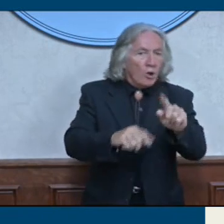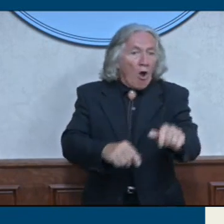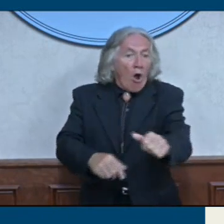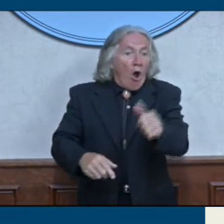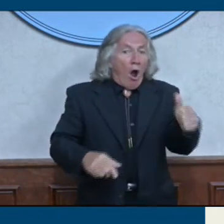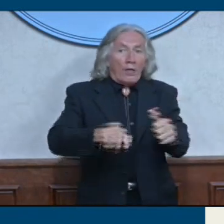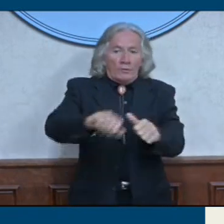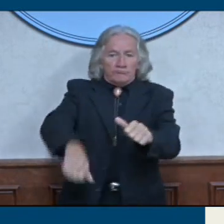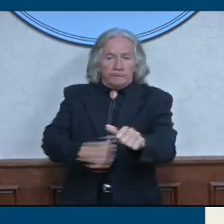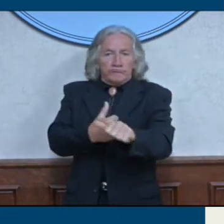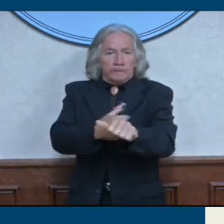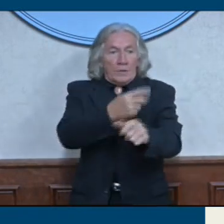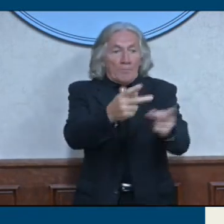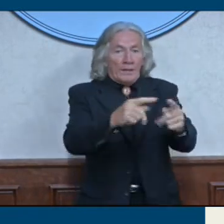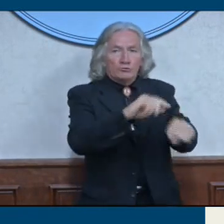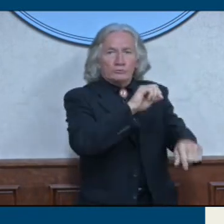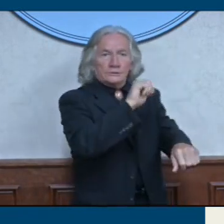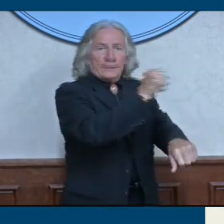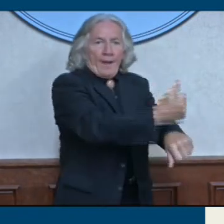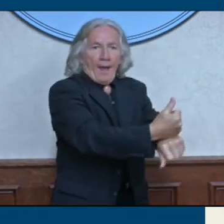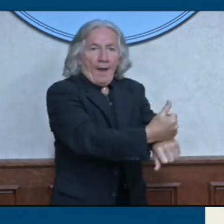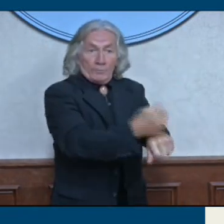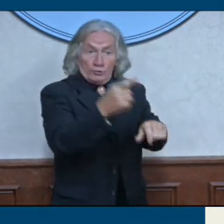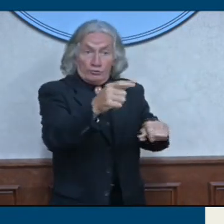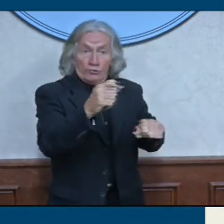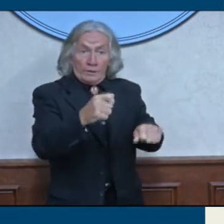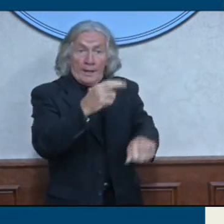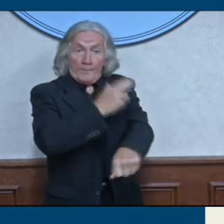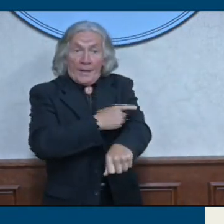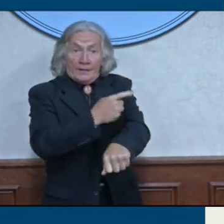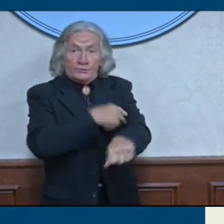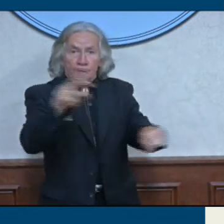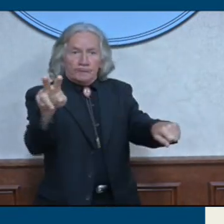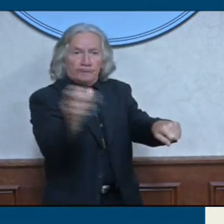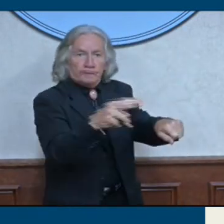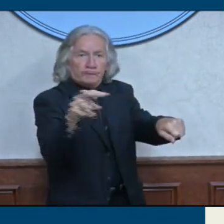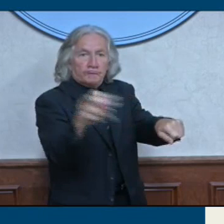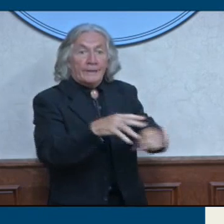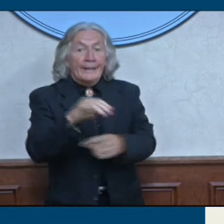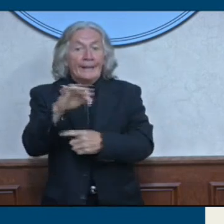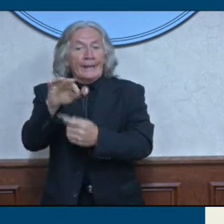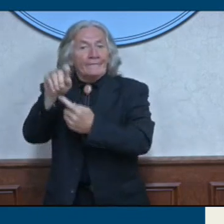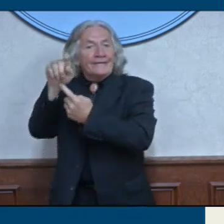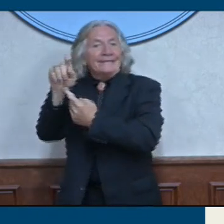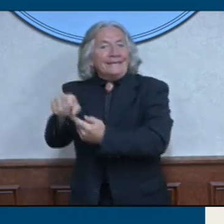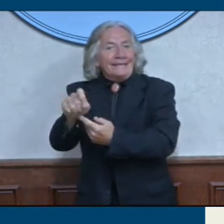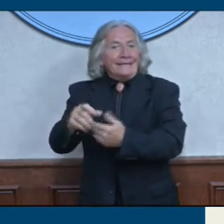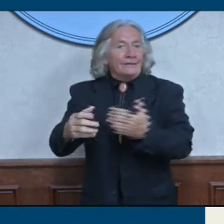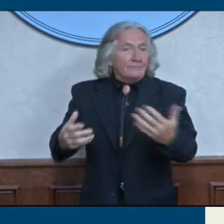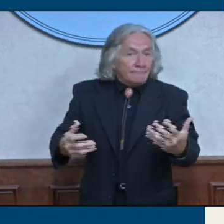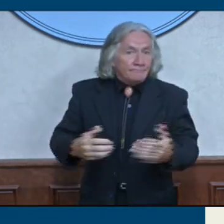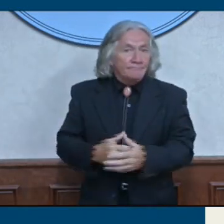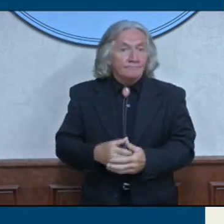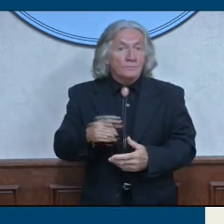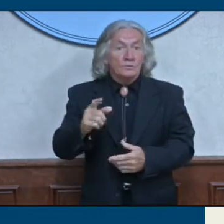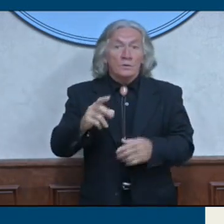OUT HOW ARE YOU DOING ON YOUR BED CAPACITY, HOW ARE YOU DOING YOUR ICU CAPACITY DO WE NEED TO LOOK FOR ANY ALTERNATIVE SITES TO SET UP